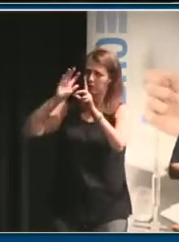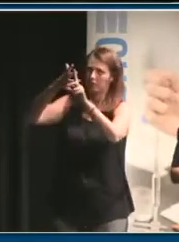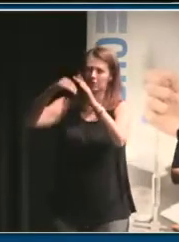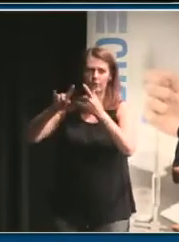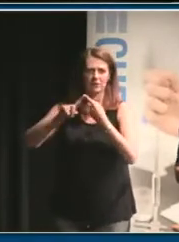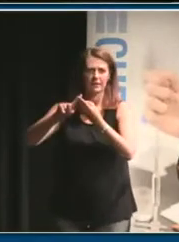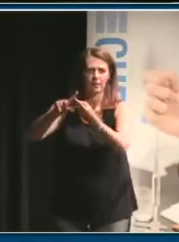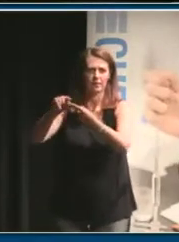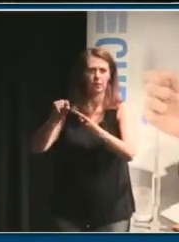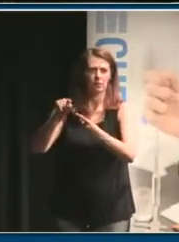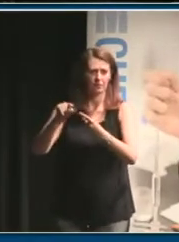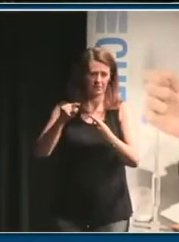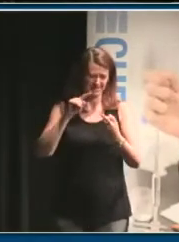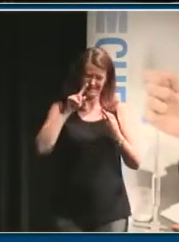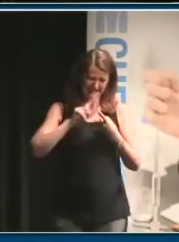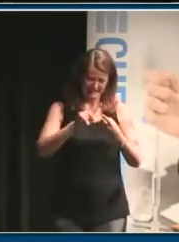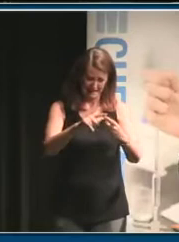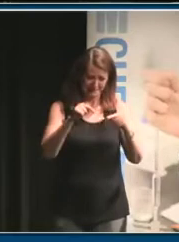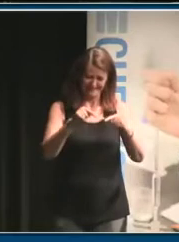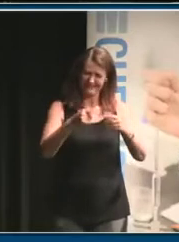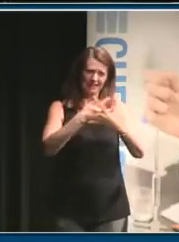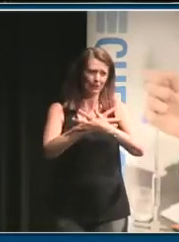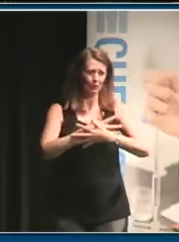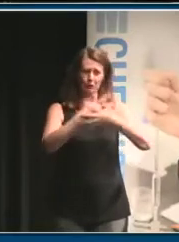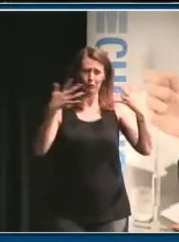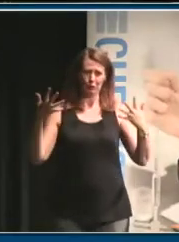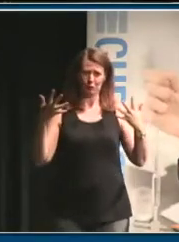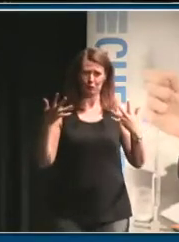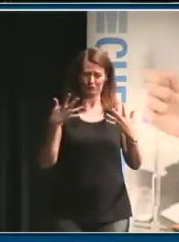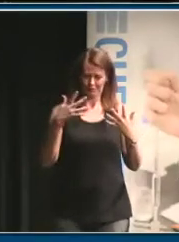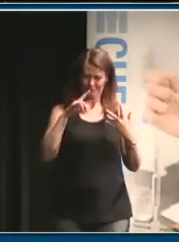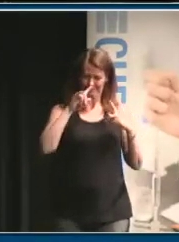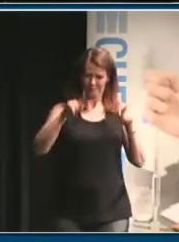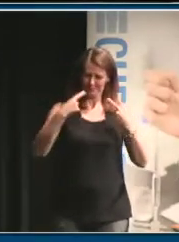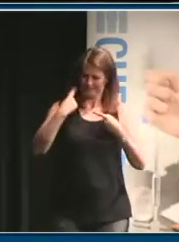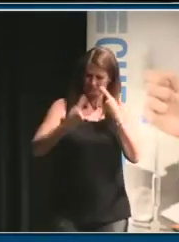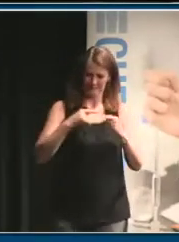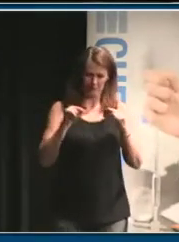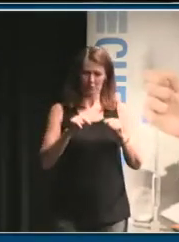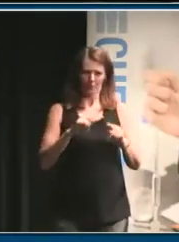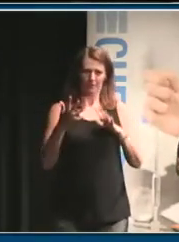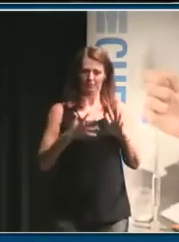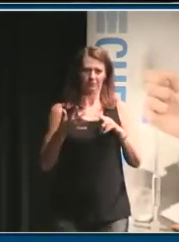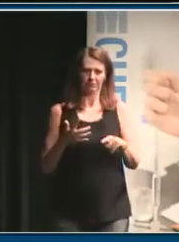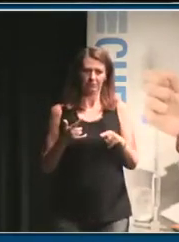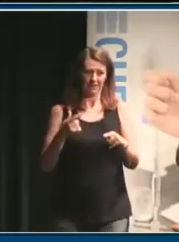at it the sustainability of this huge undefinable thing. To me my personal thing with all the words